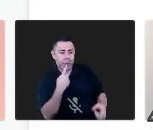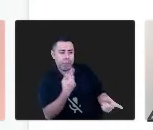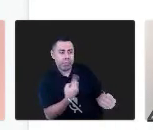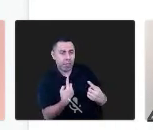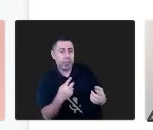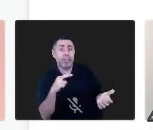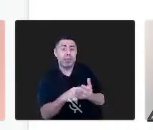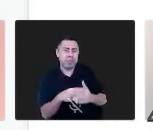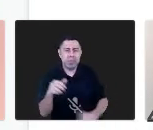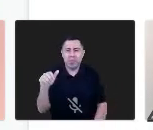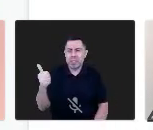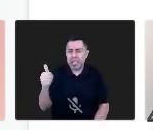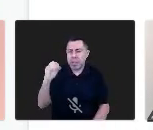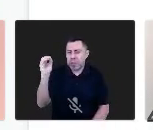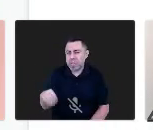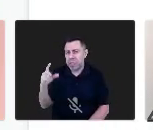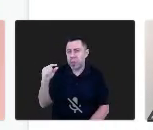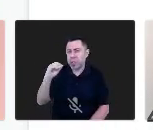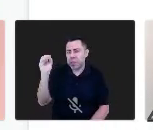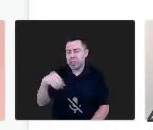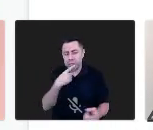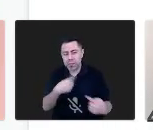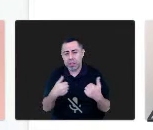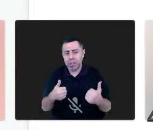um don't be yourself others if it's uh you know too much less than that